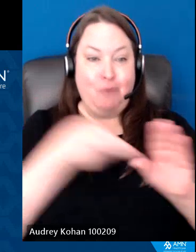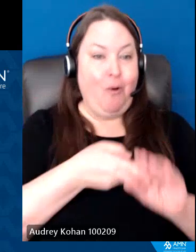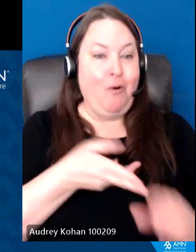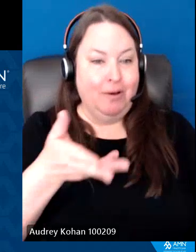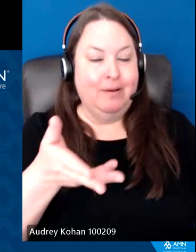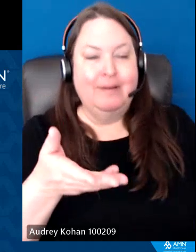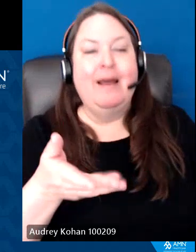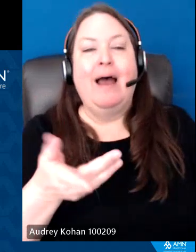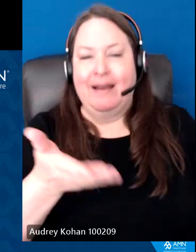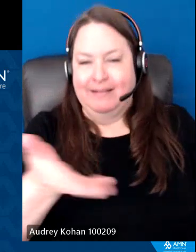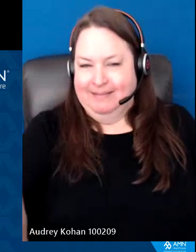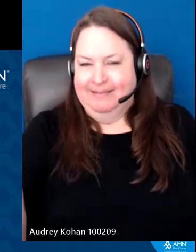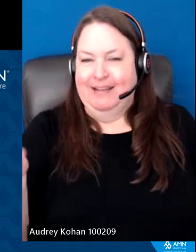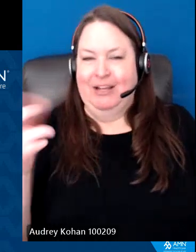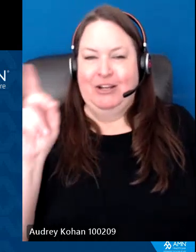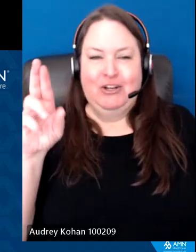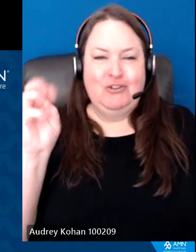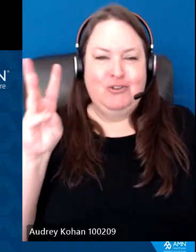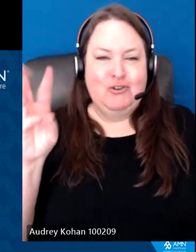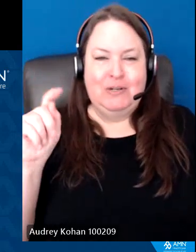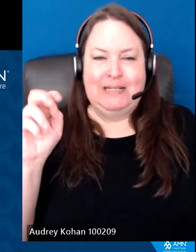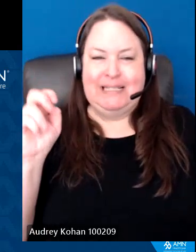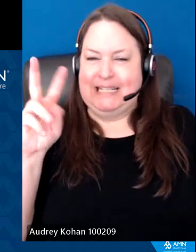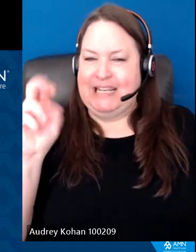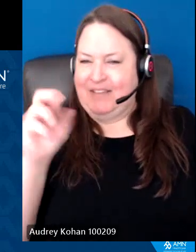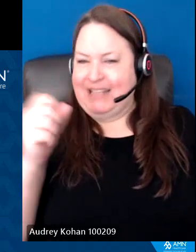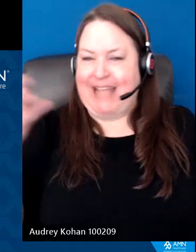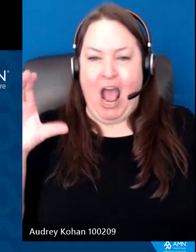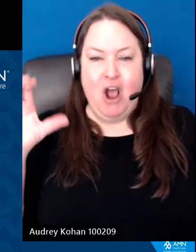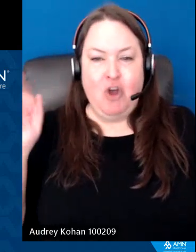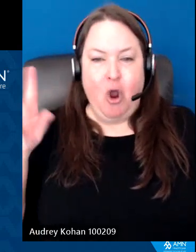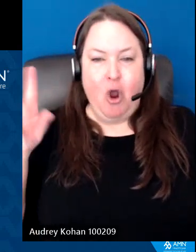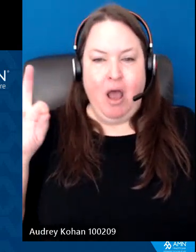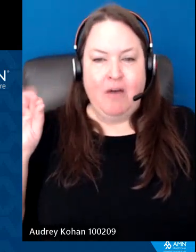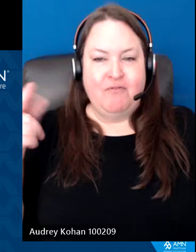there we go by Drew Stevens and KLA fogan again these two partners in crime that are that are